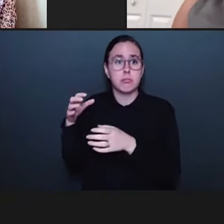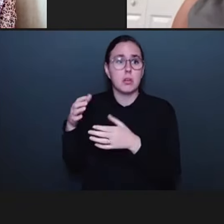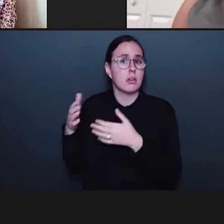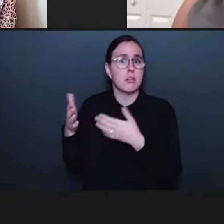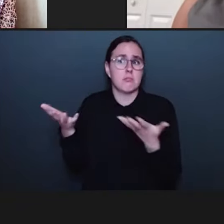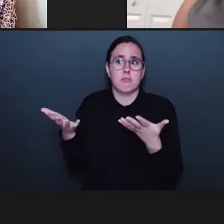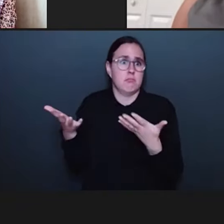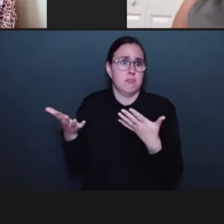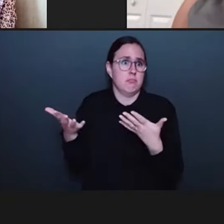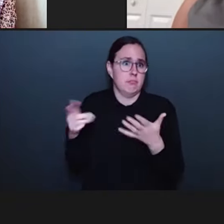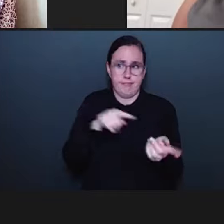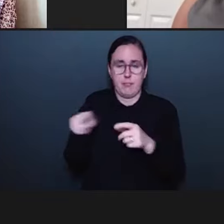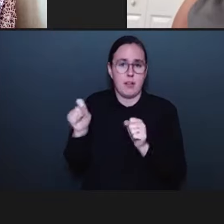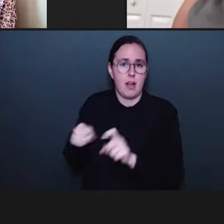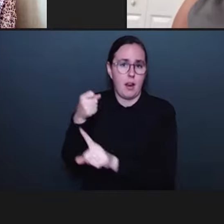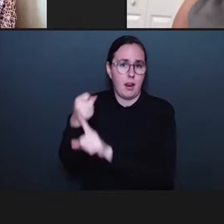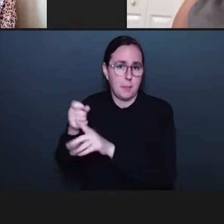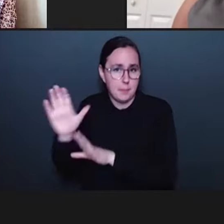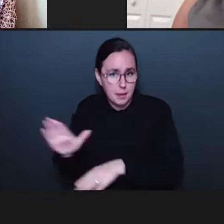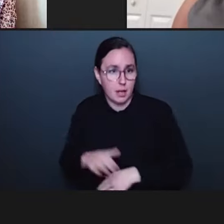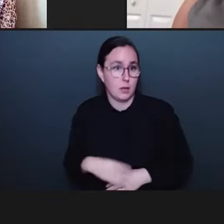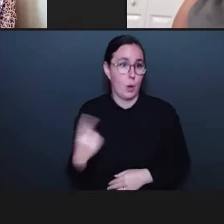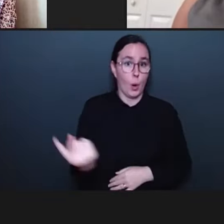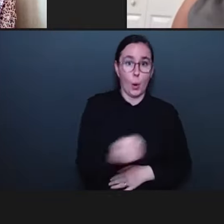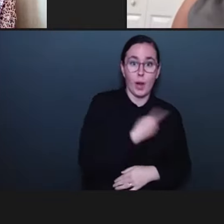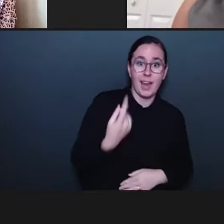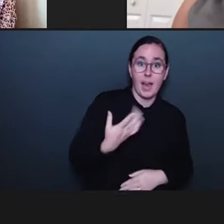needle. It's those that are responsible for the main emissions that are the ones we need